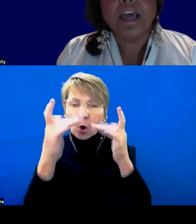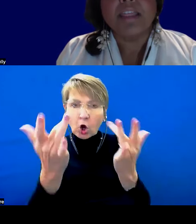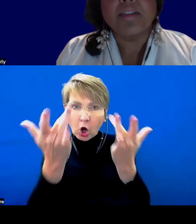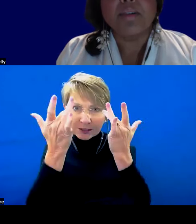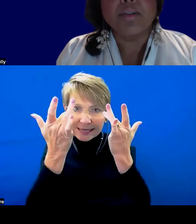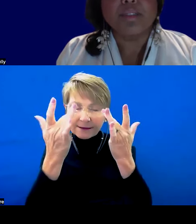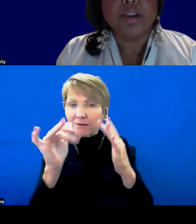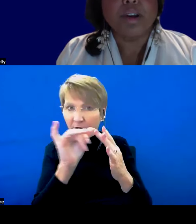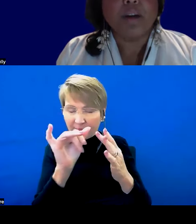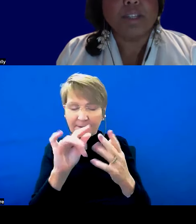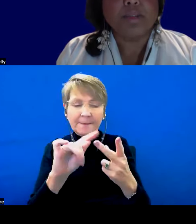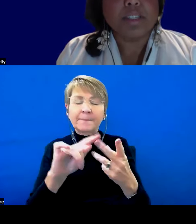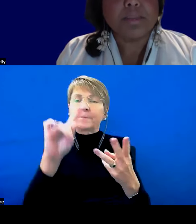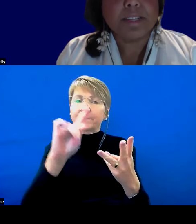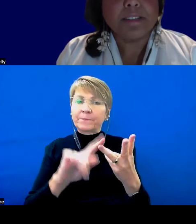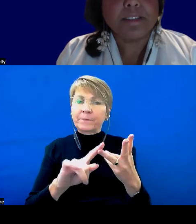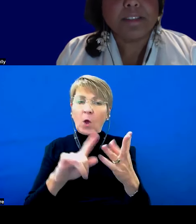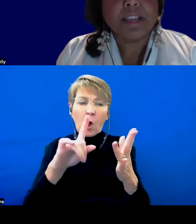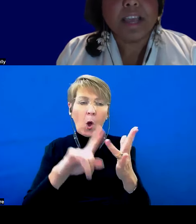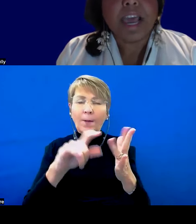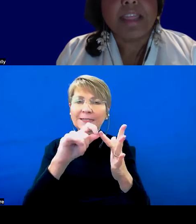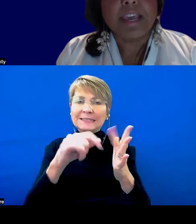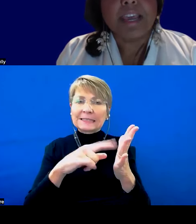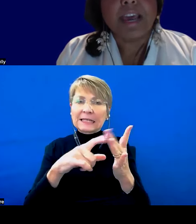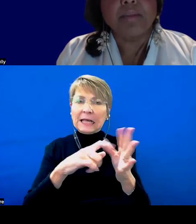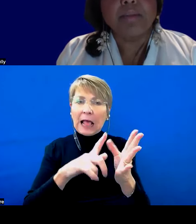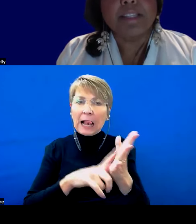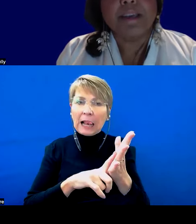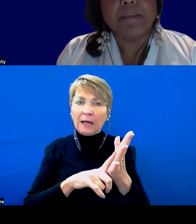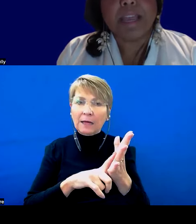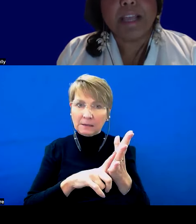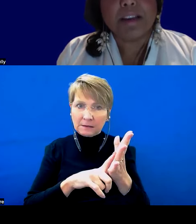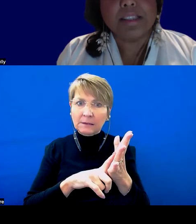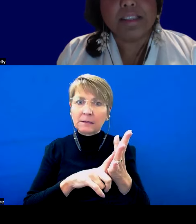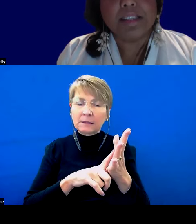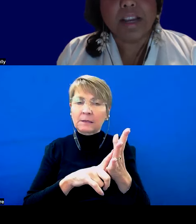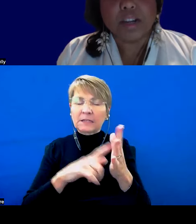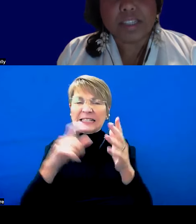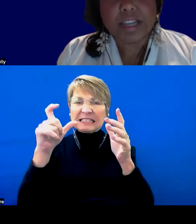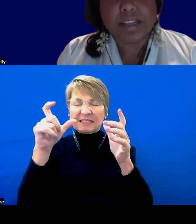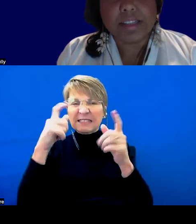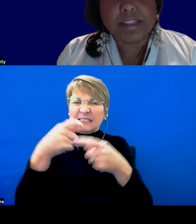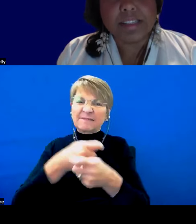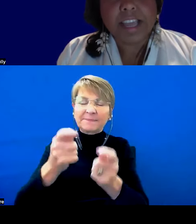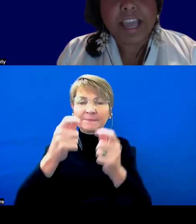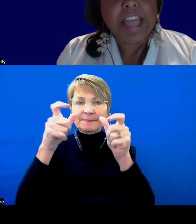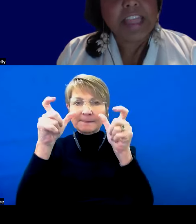There are also optical dispensers and they are the ones that make glasses and contact lenses and then